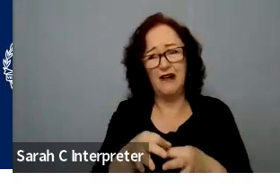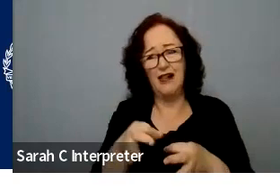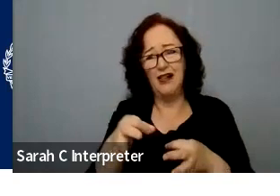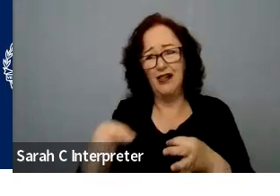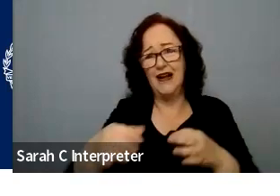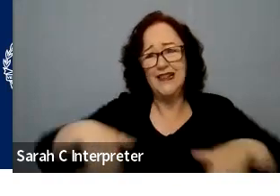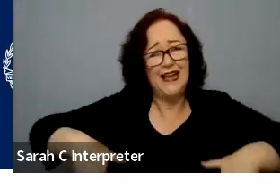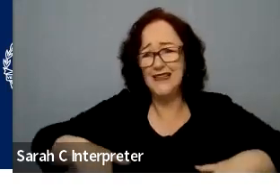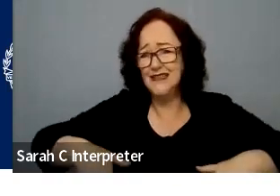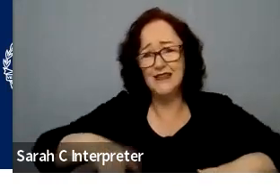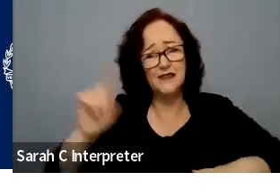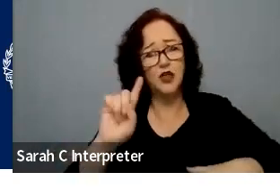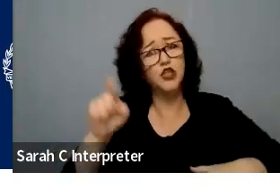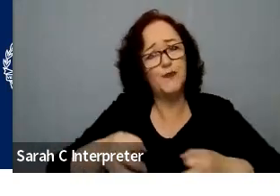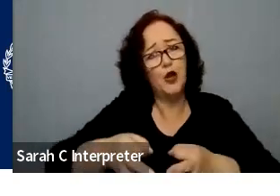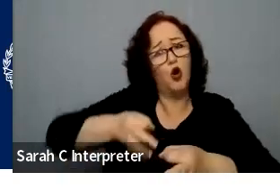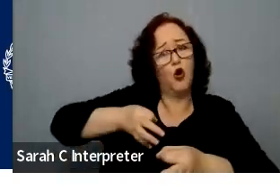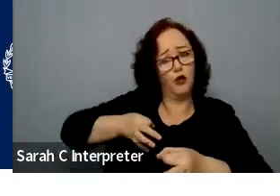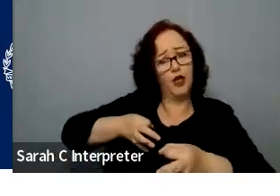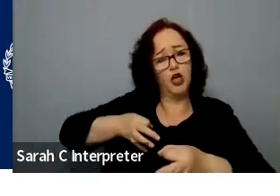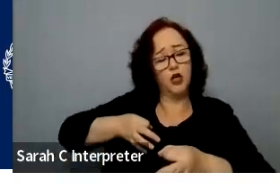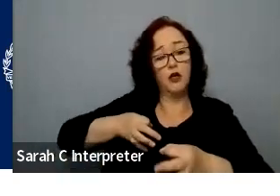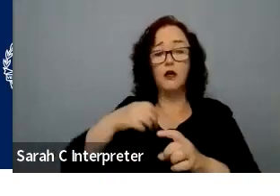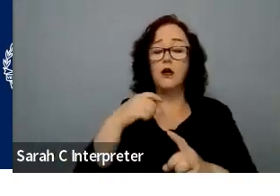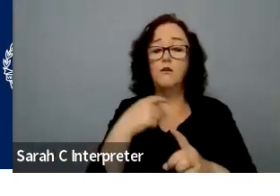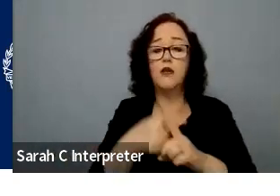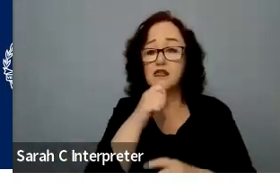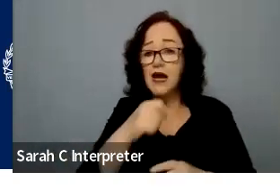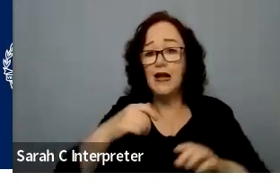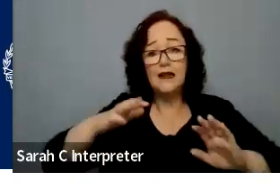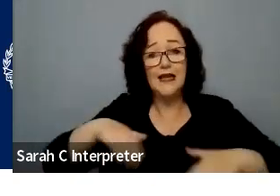be so late in the semester because some of the students actually commented on that you